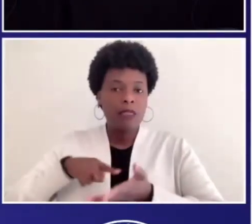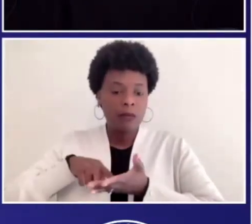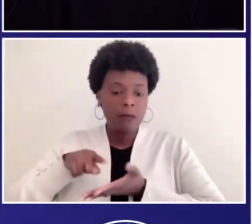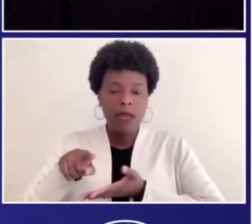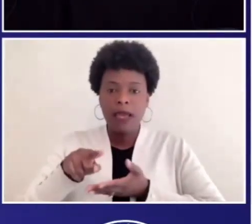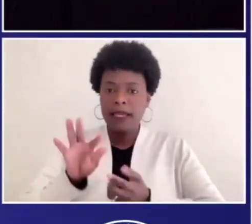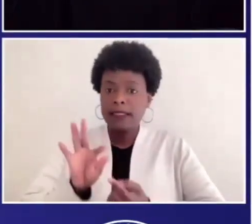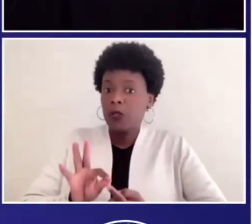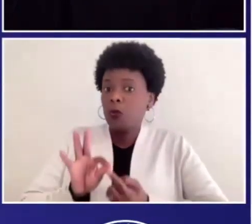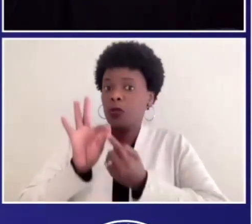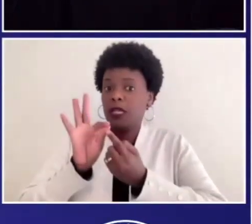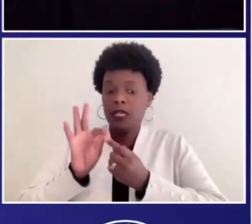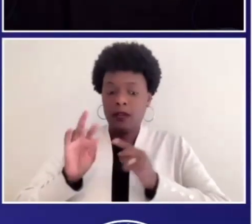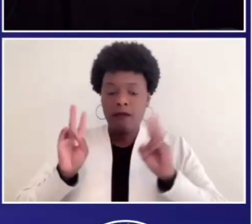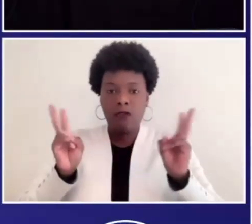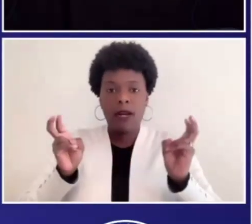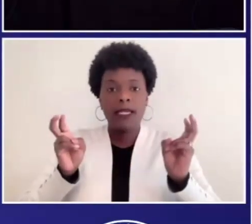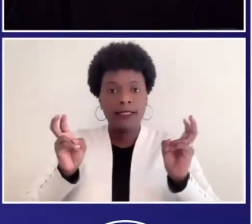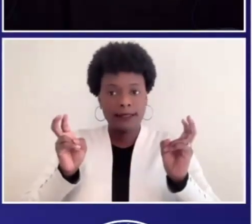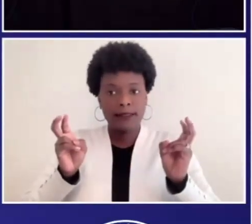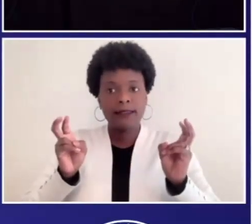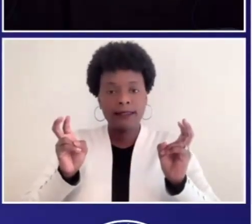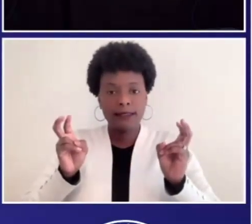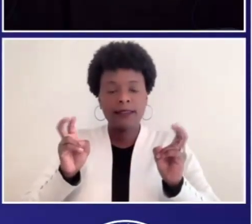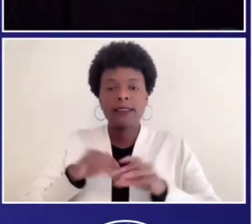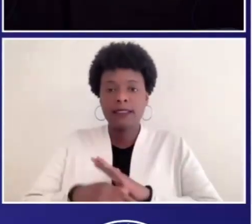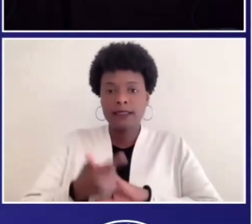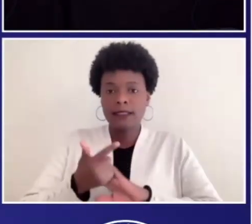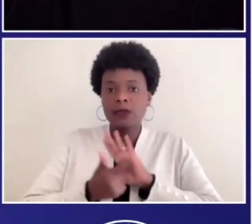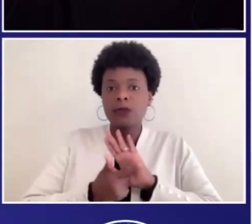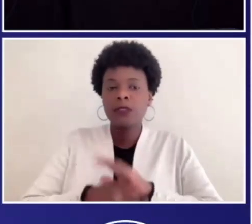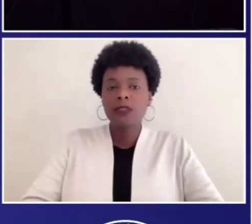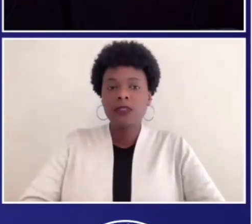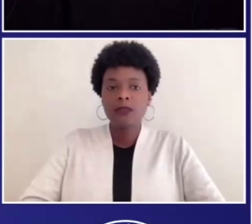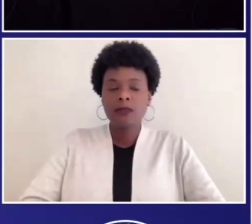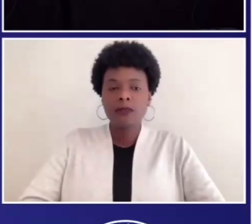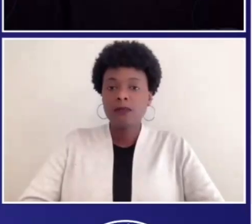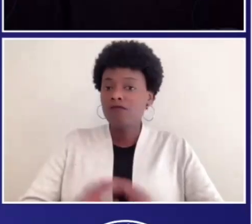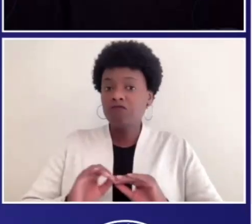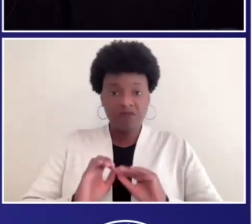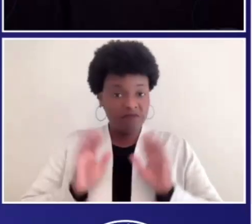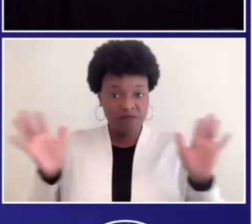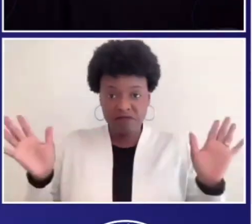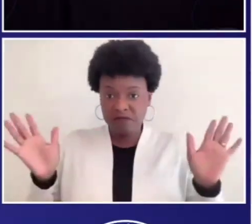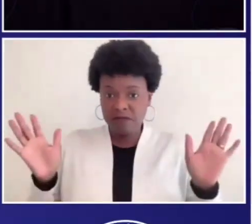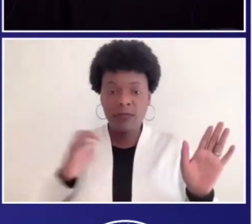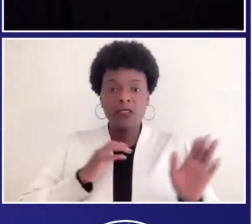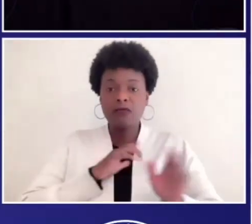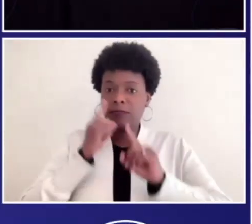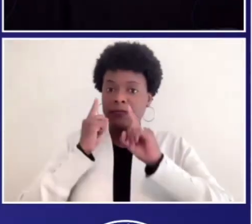unique phrase in statute. And it is, is pretty clear what Congress was trying to do there.